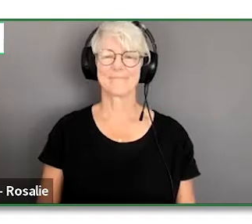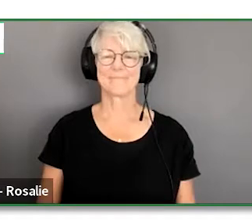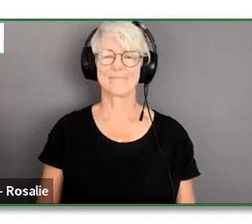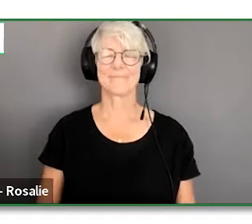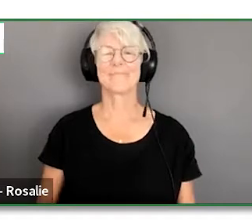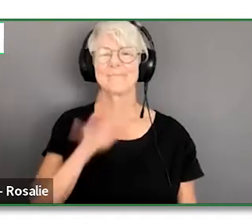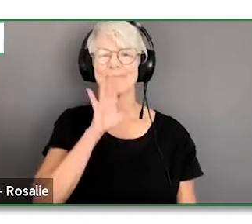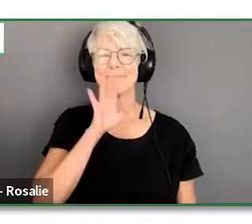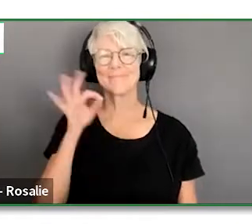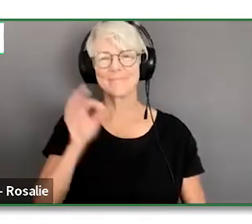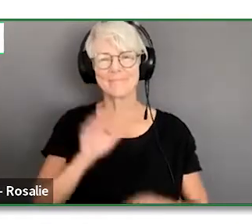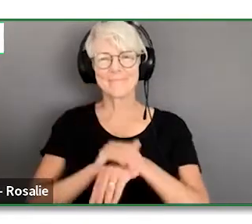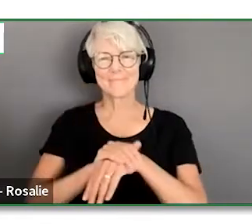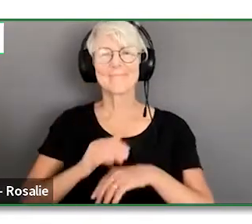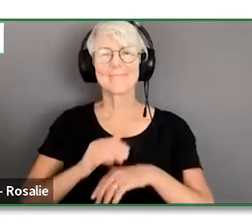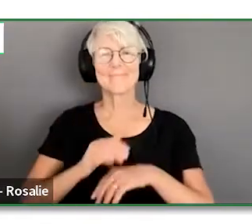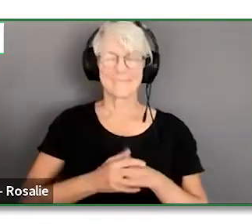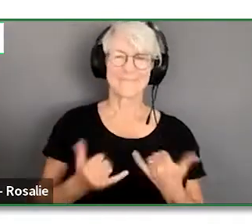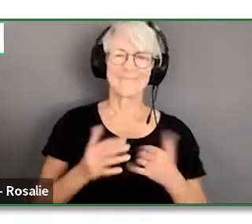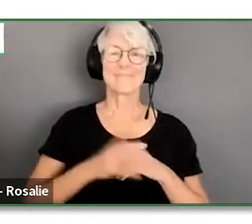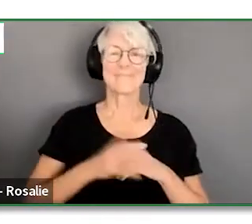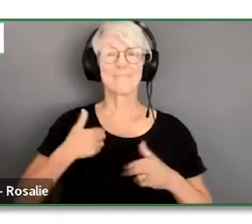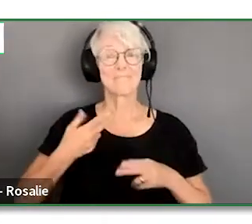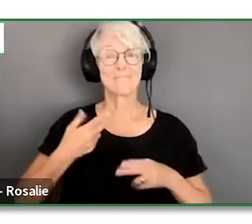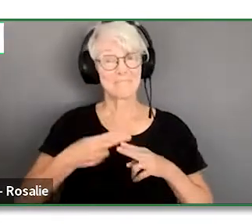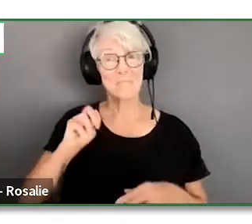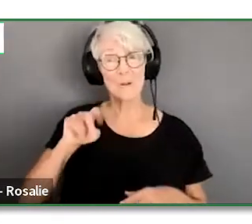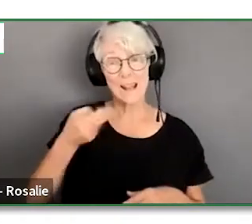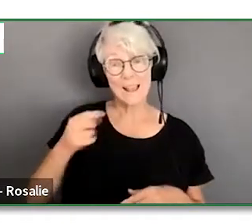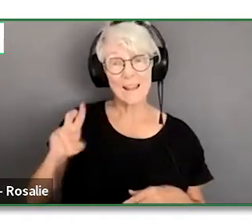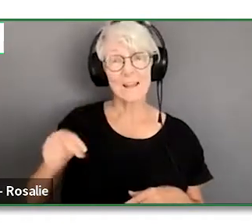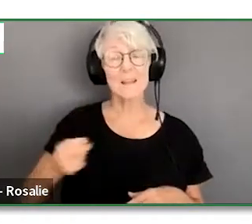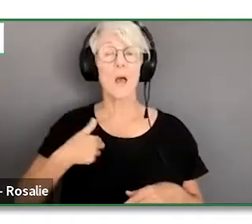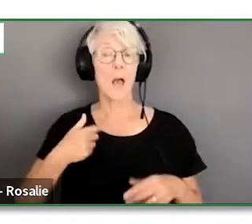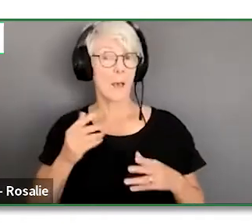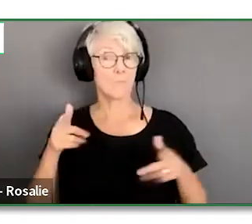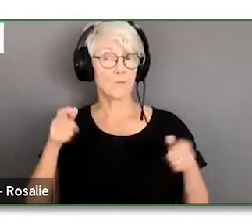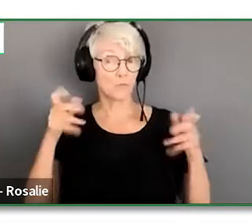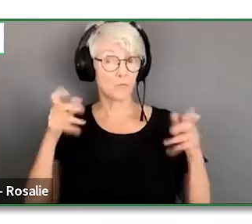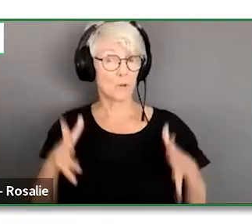Marie-Hélène Brisson. I'm the Director for Visitor Experience at Parks Canada. I am